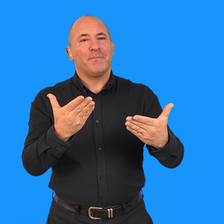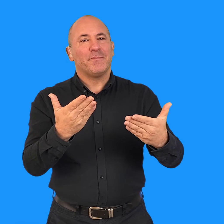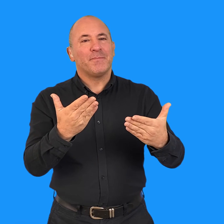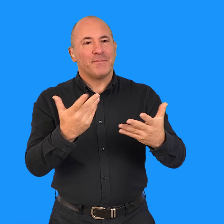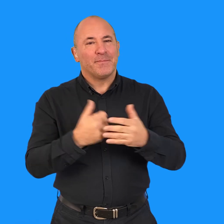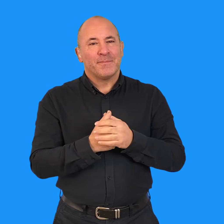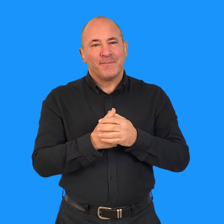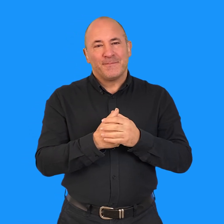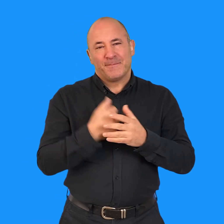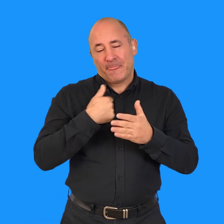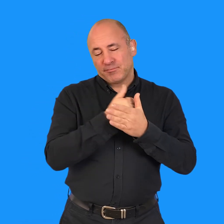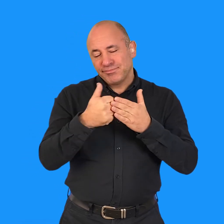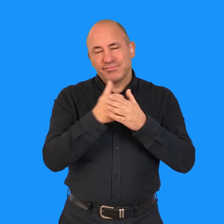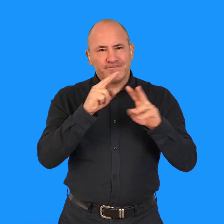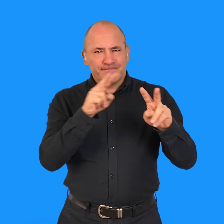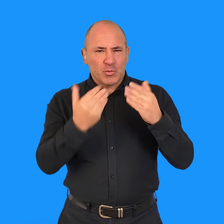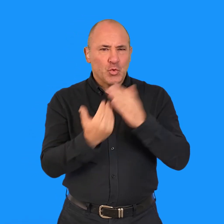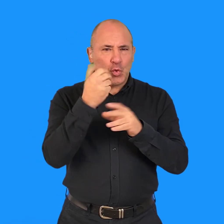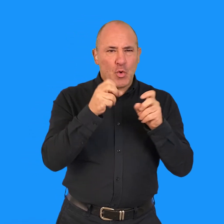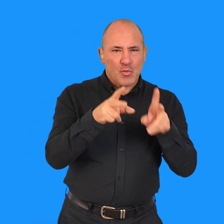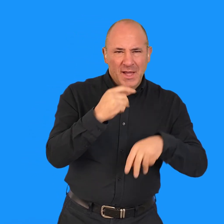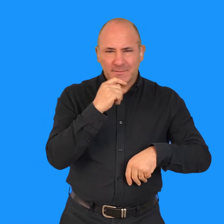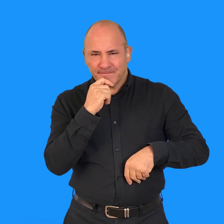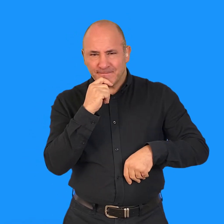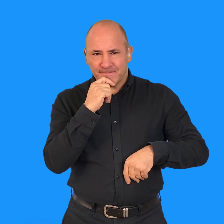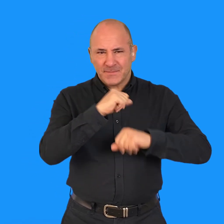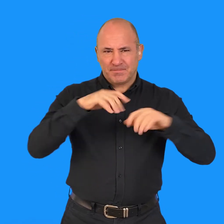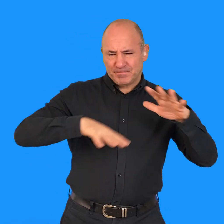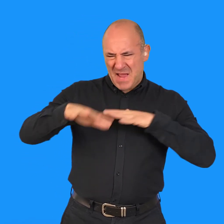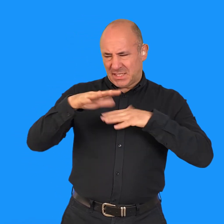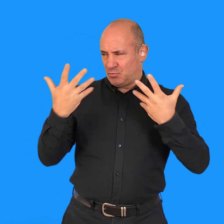I am always looking for new ways and making sure